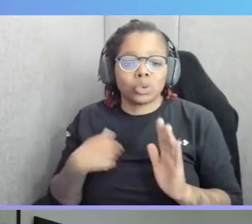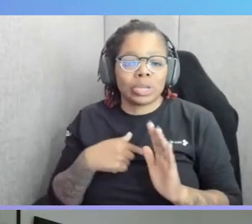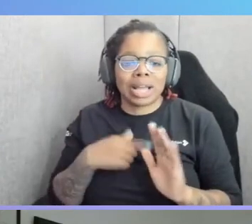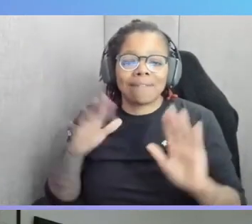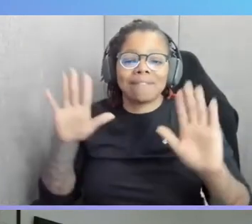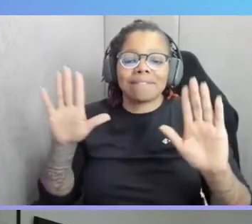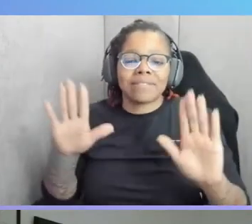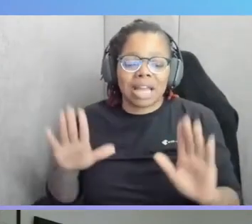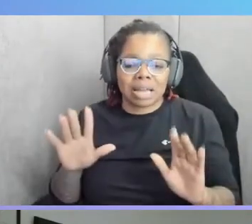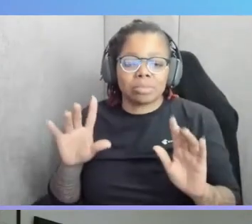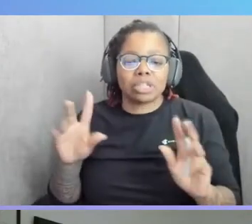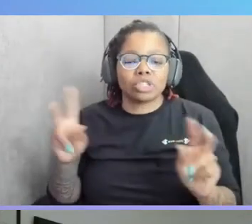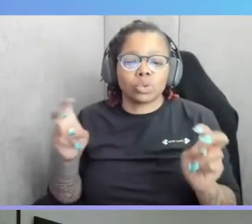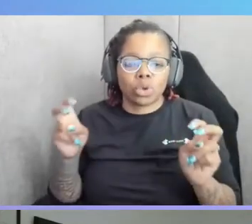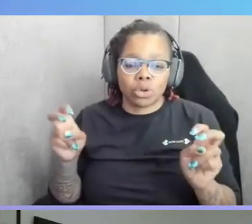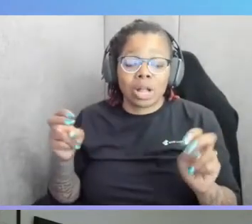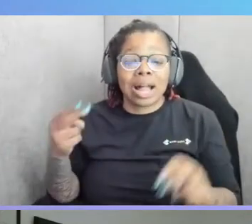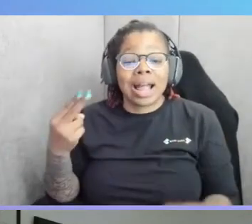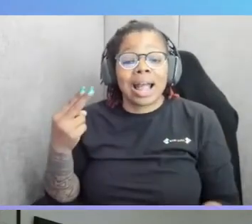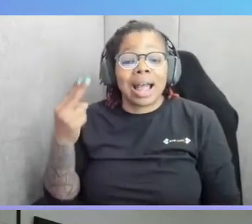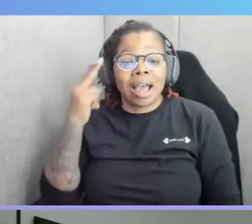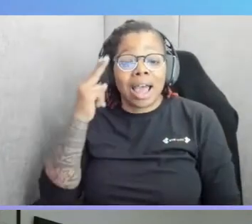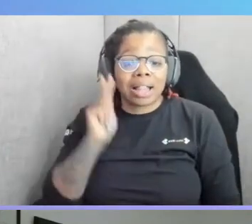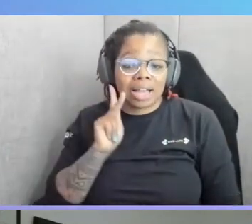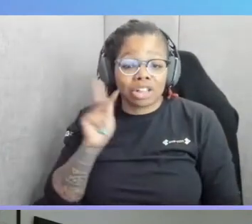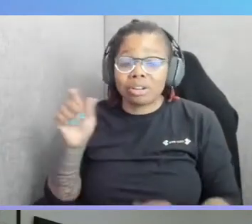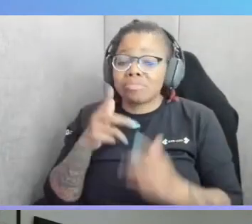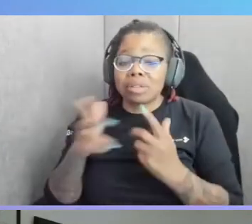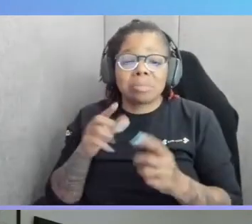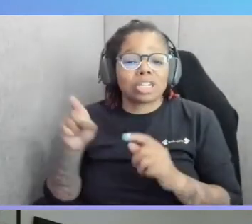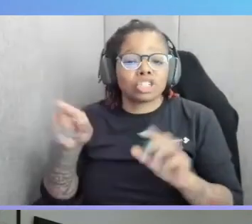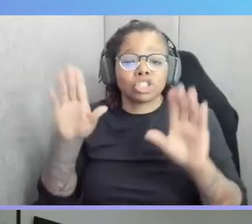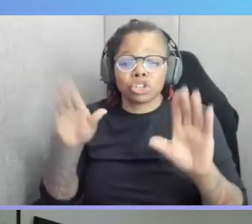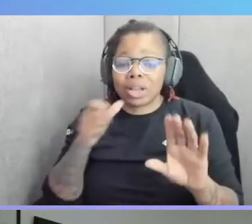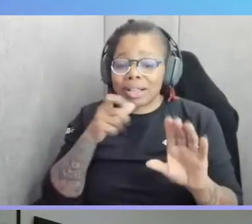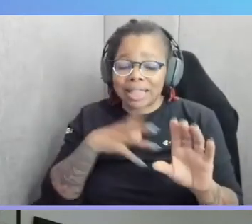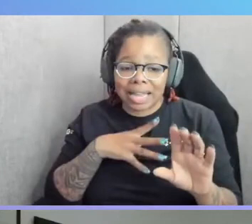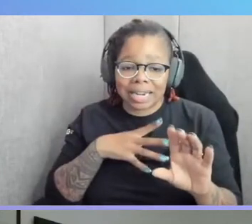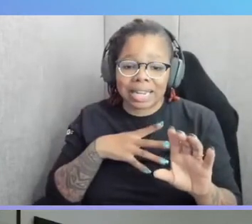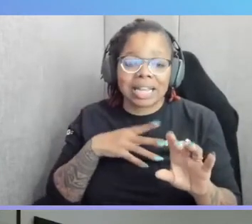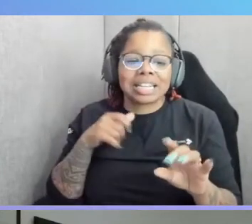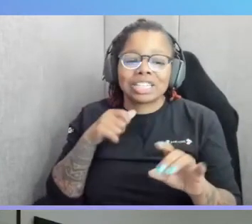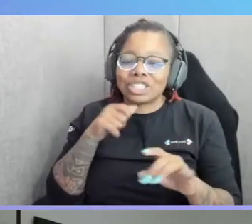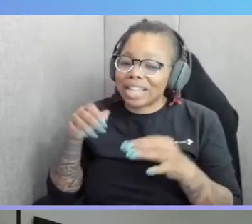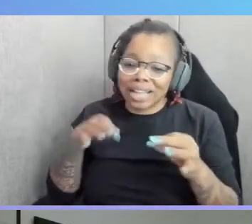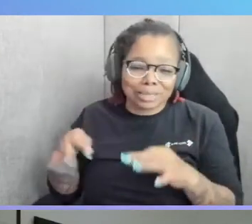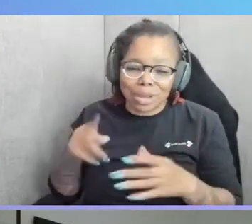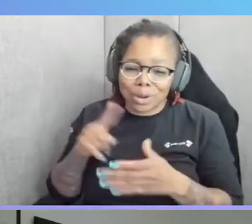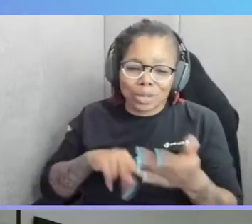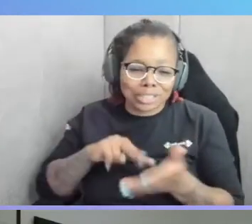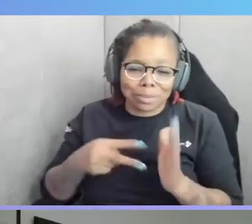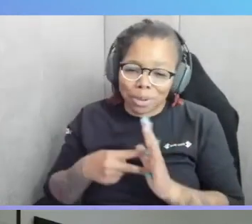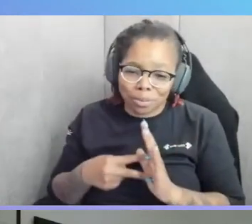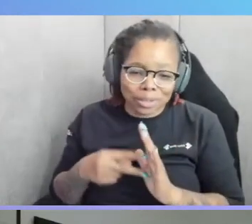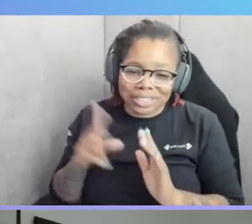Keller, even though she's a great lady, she's not telling us what the link purpose is. What people wanted here was the free